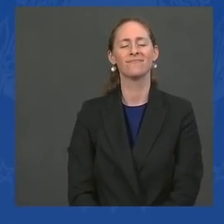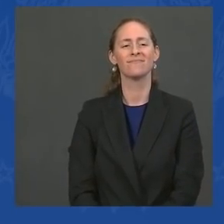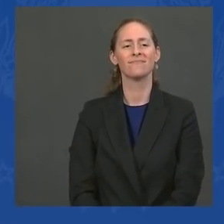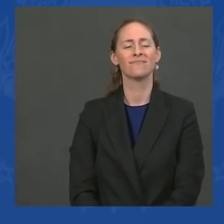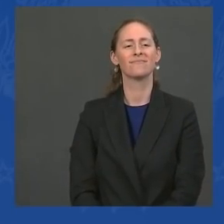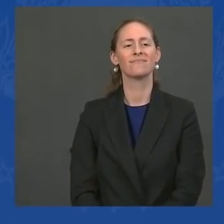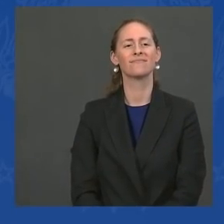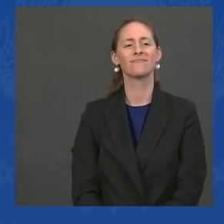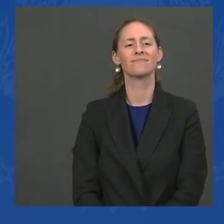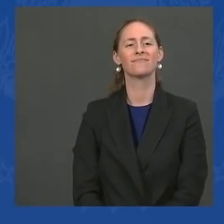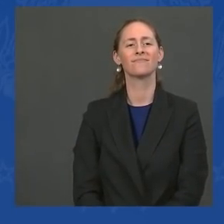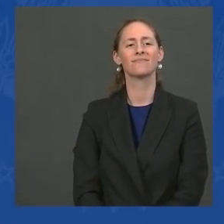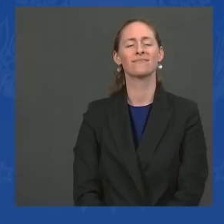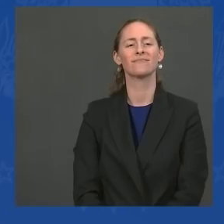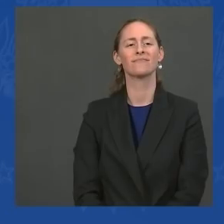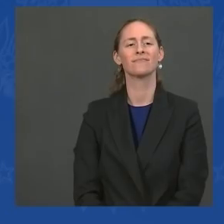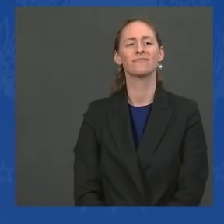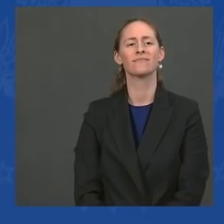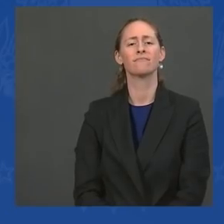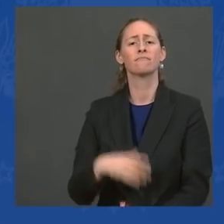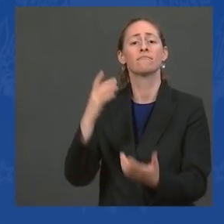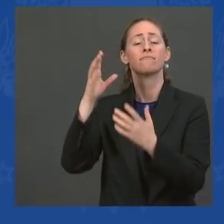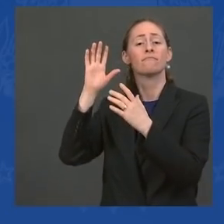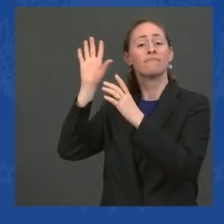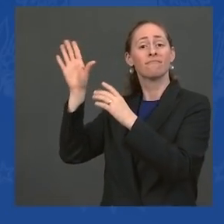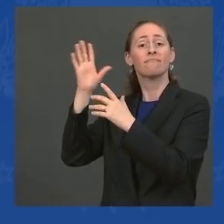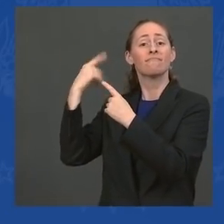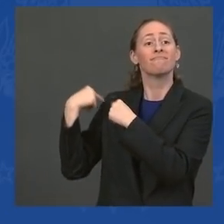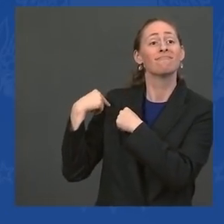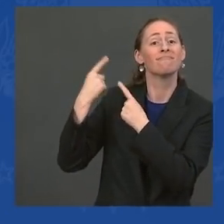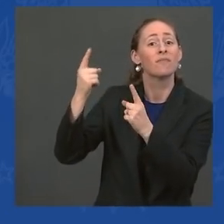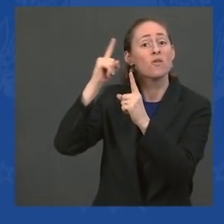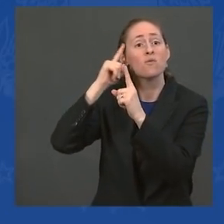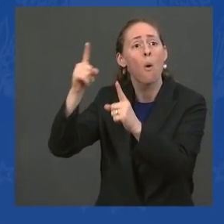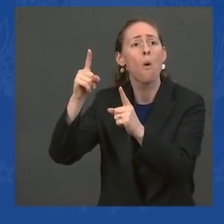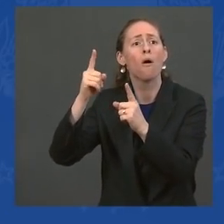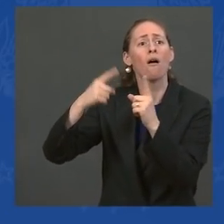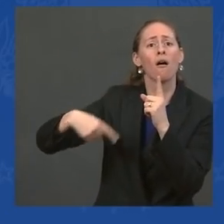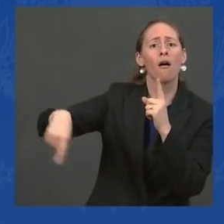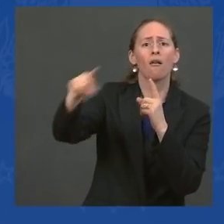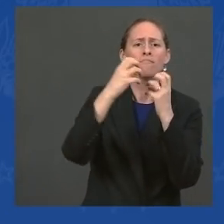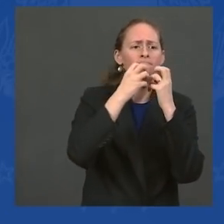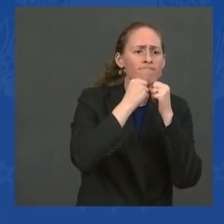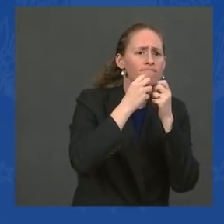of how we're tackling the climate crisis. By protecting our ecosystems,